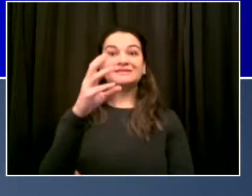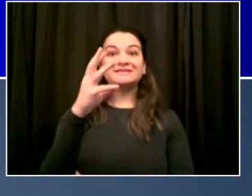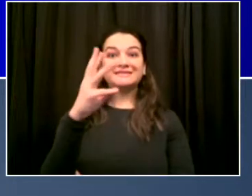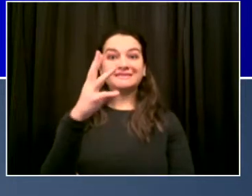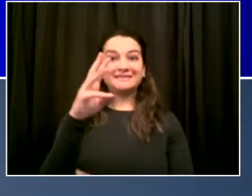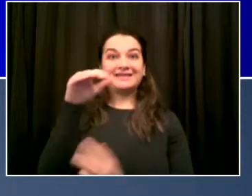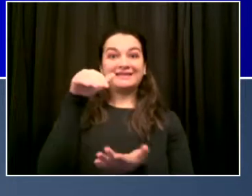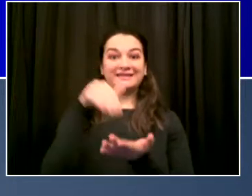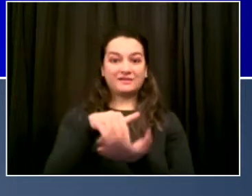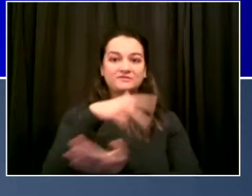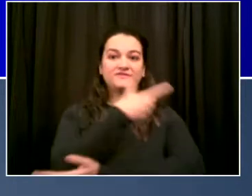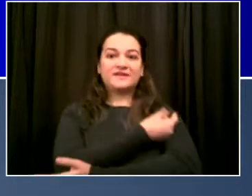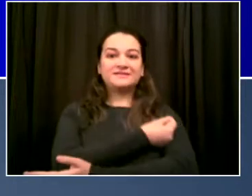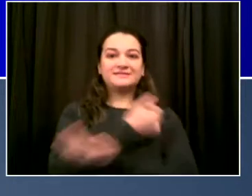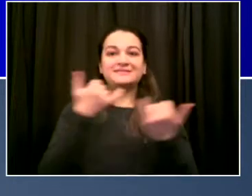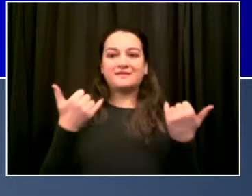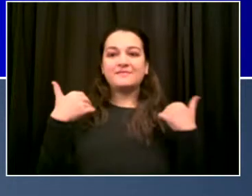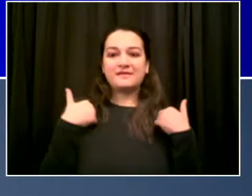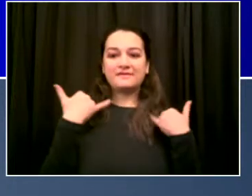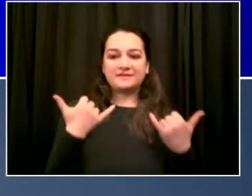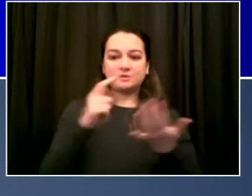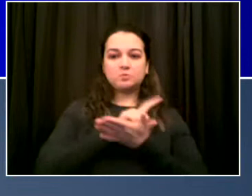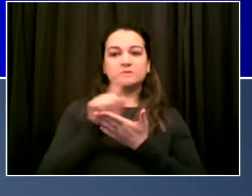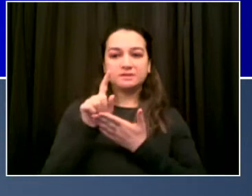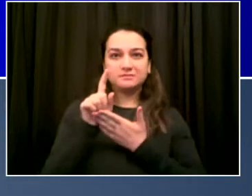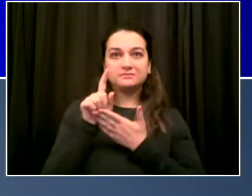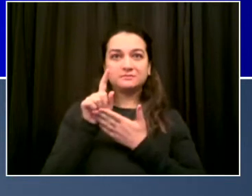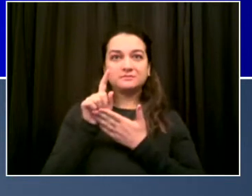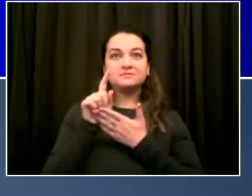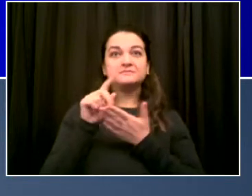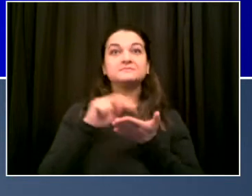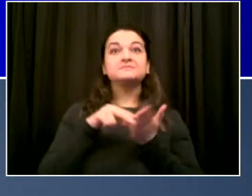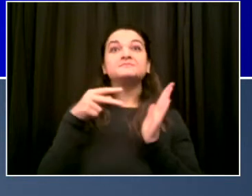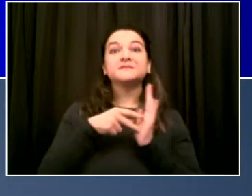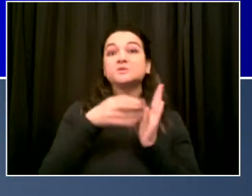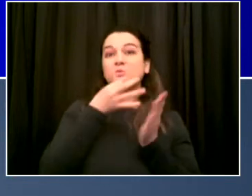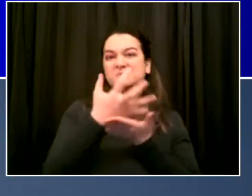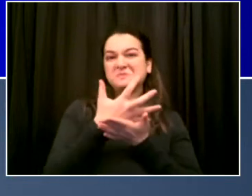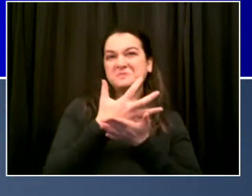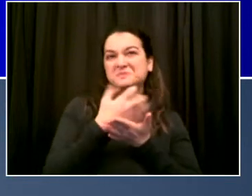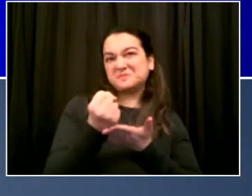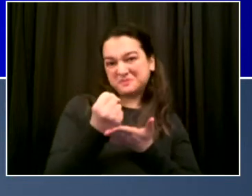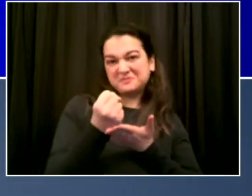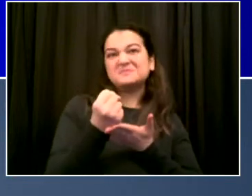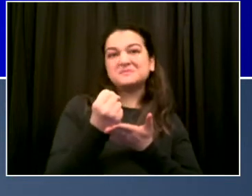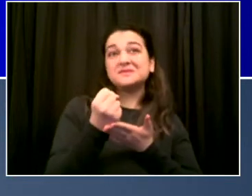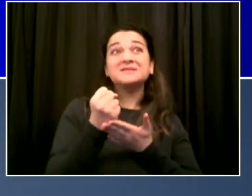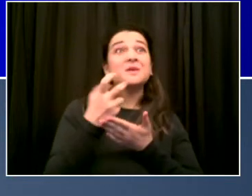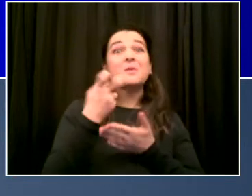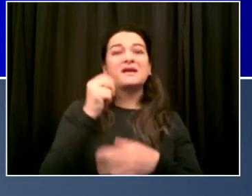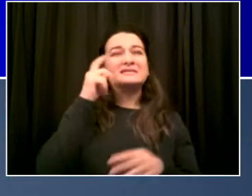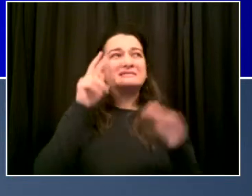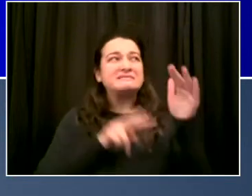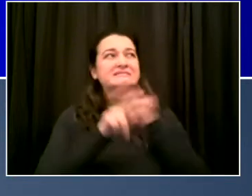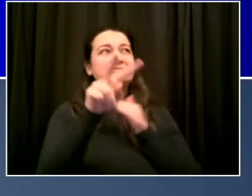ONLY 116,000 FOR THE WEEK AHEAD. AT THE RATE WE